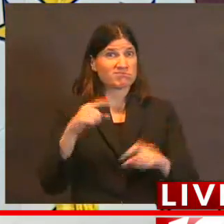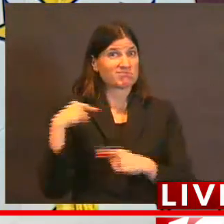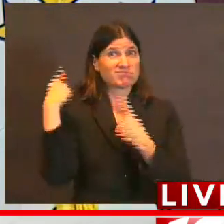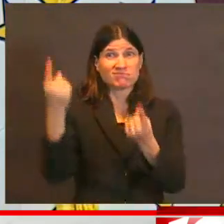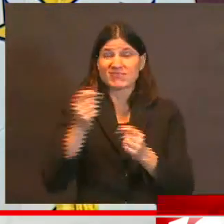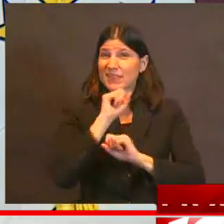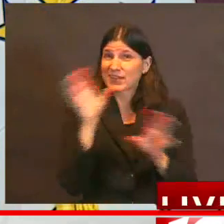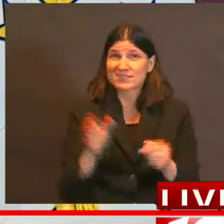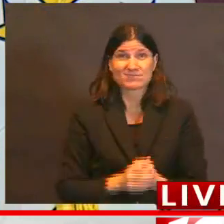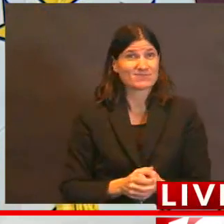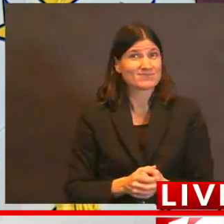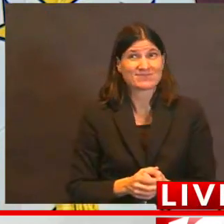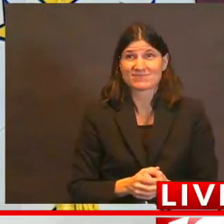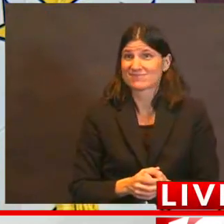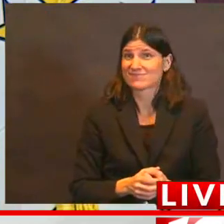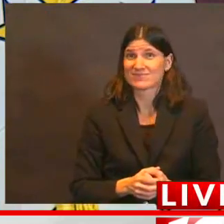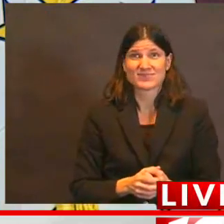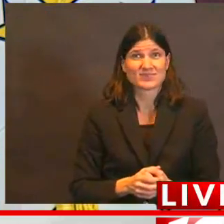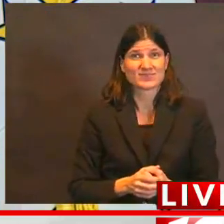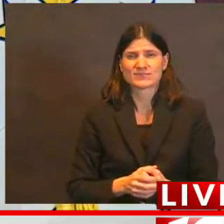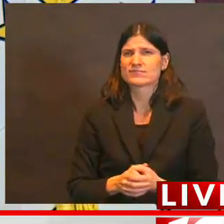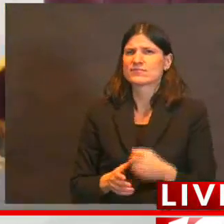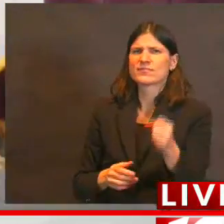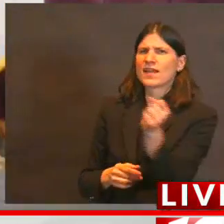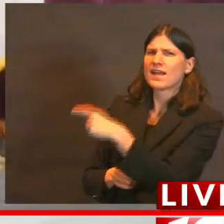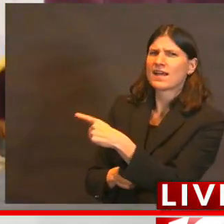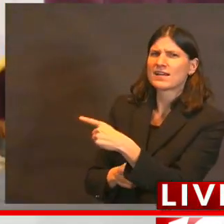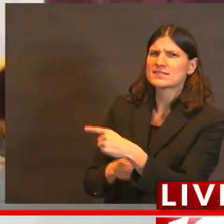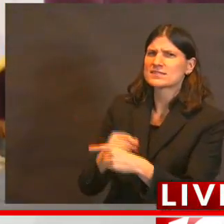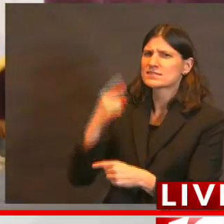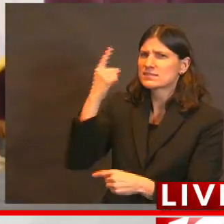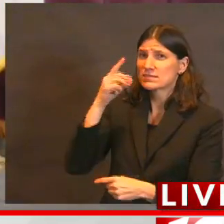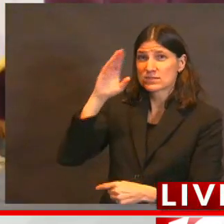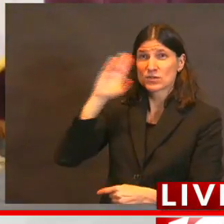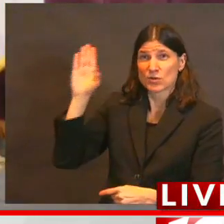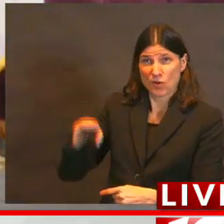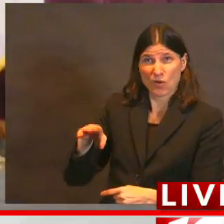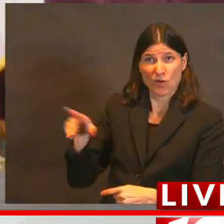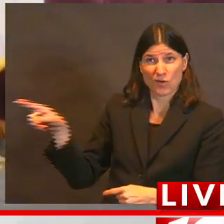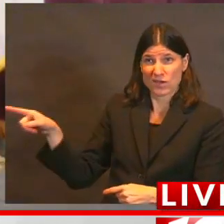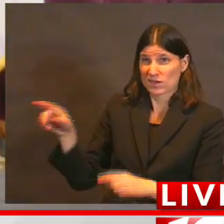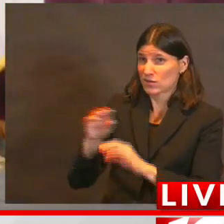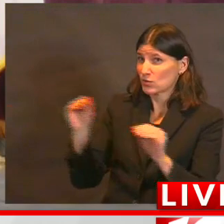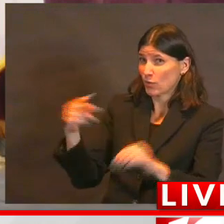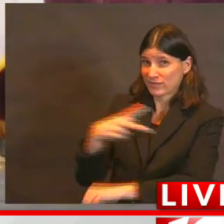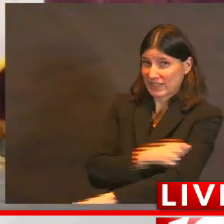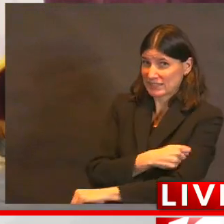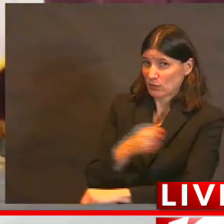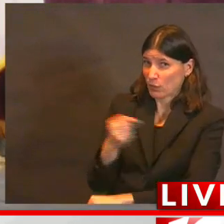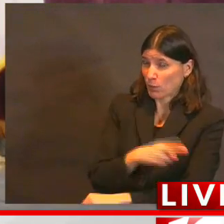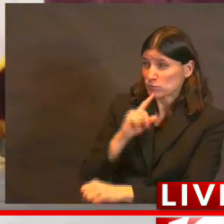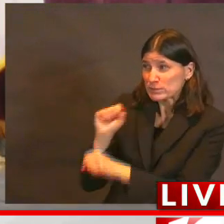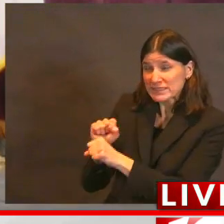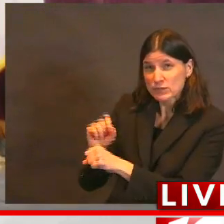MAKING SURE THAT THE NEXT GROUP IN LINE HAS ACCESS TO THEM. WE ARE VIGILANT ABOUT